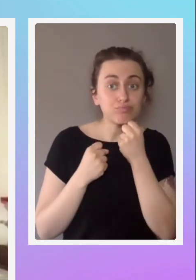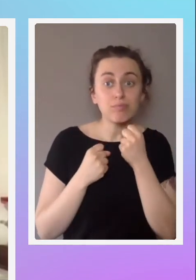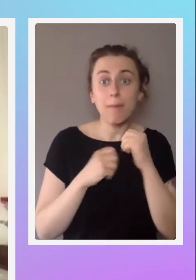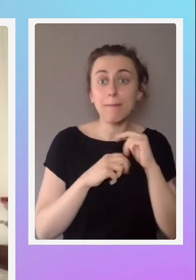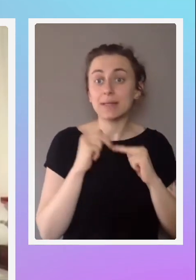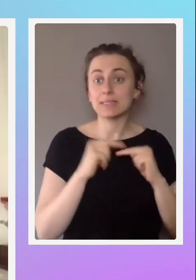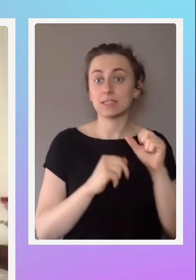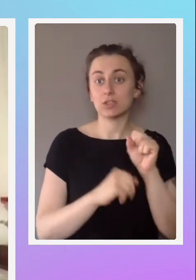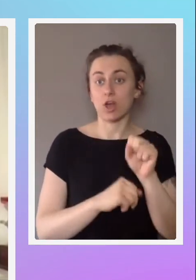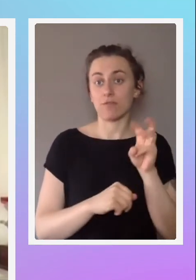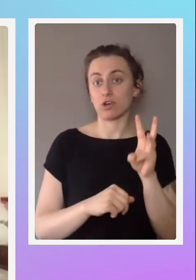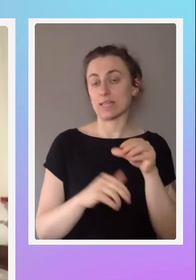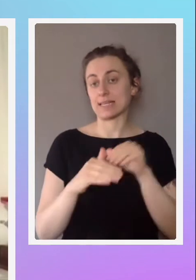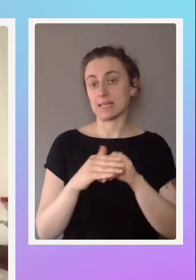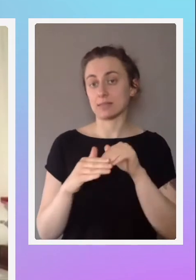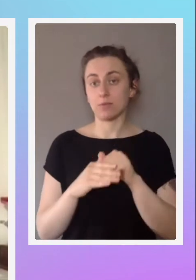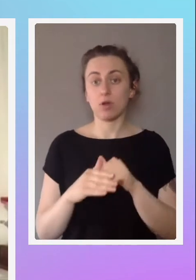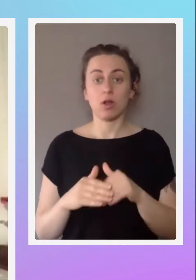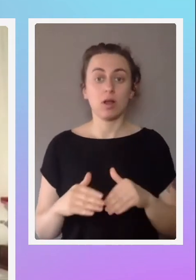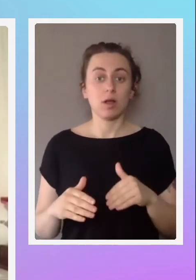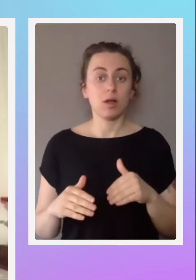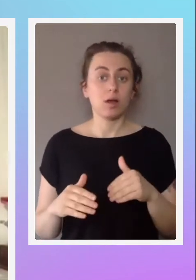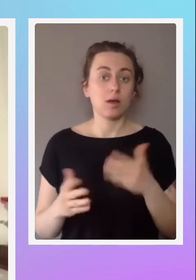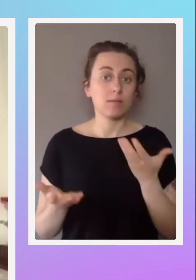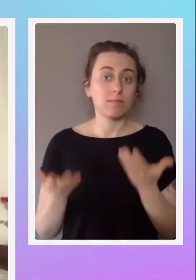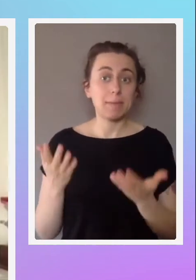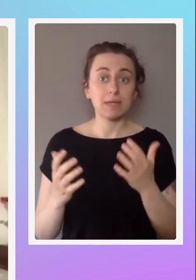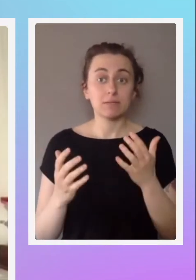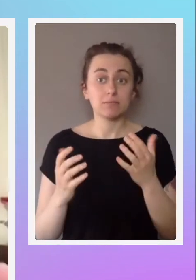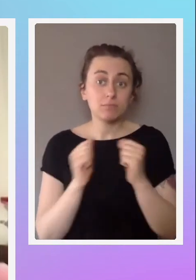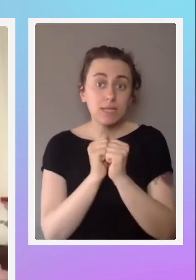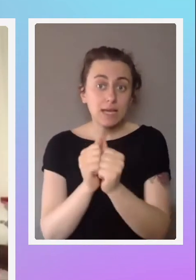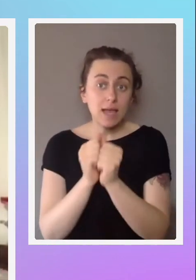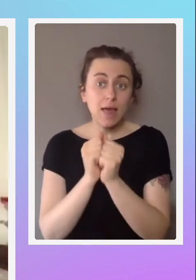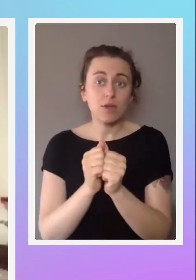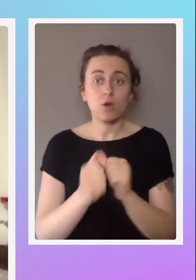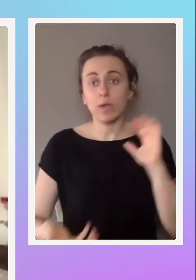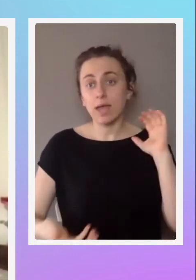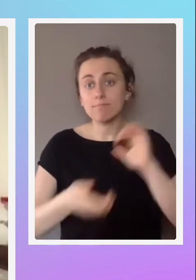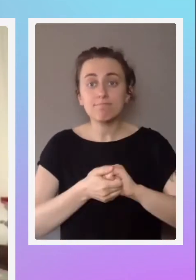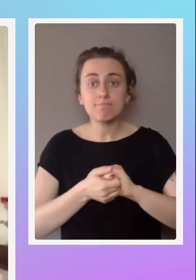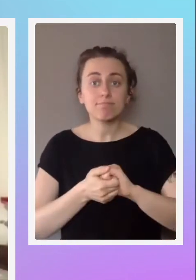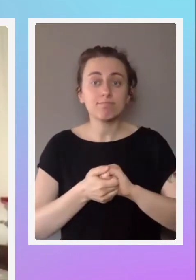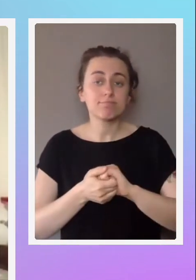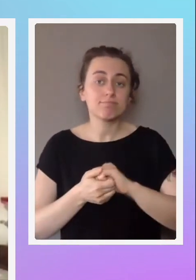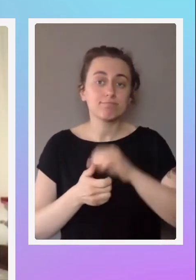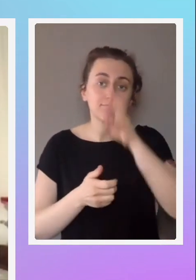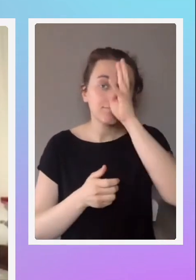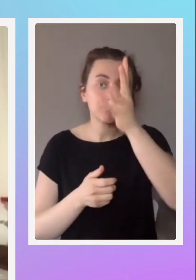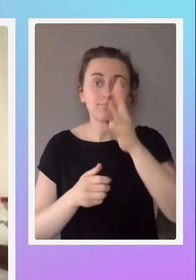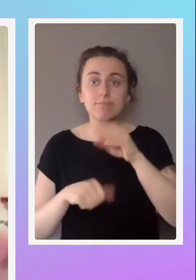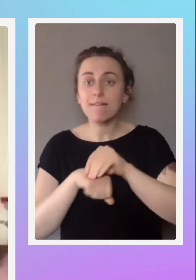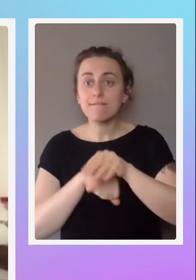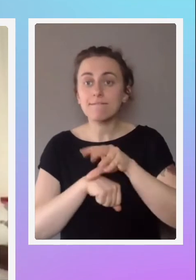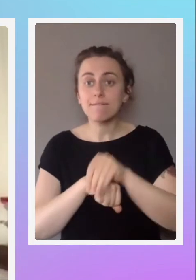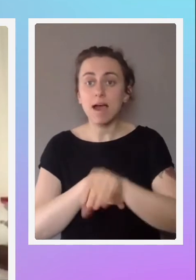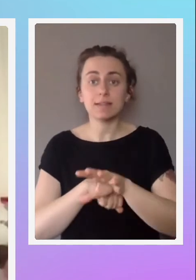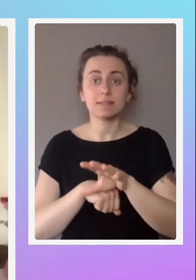And perhaps we can together come up with some advice to the people at DQ and elsewhere